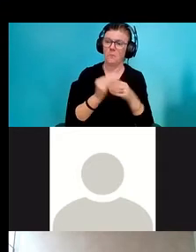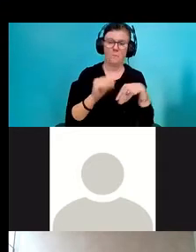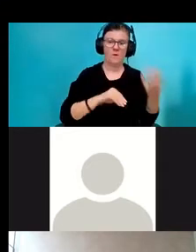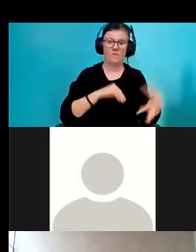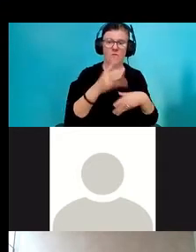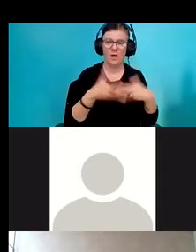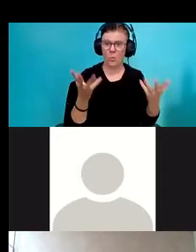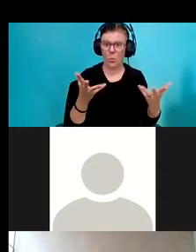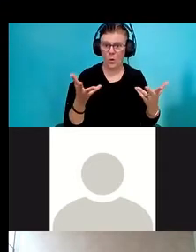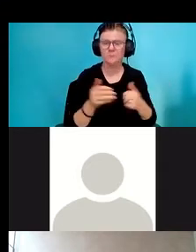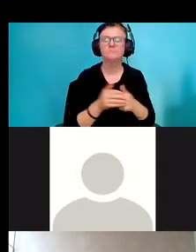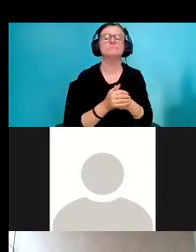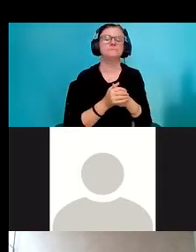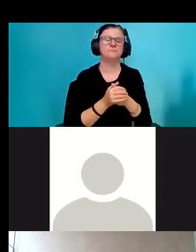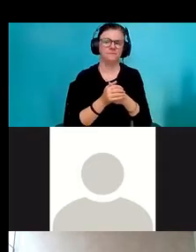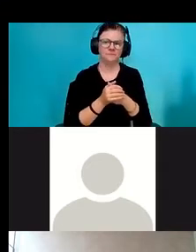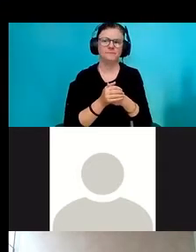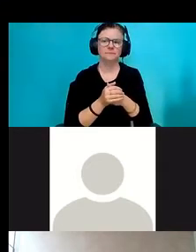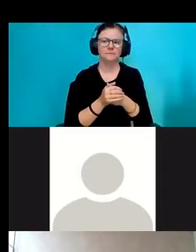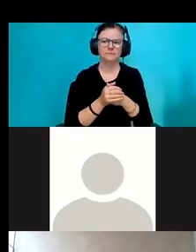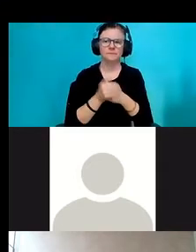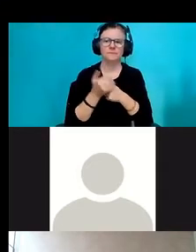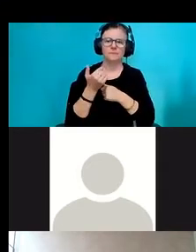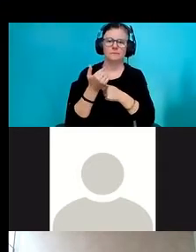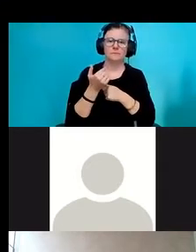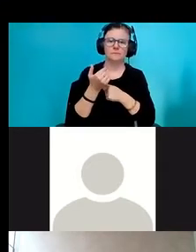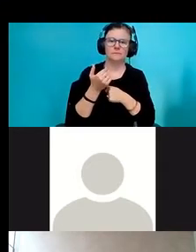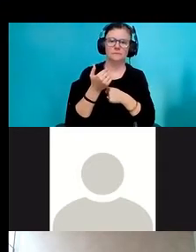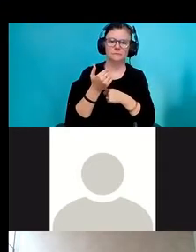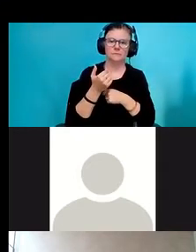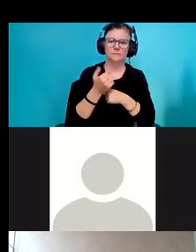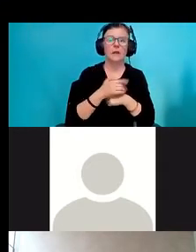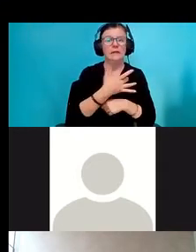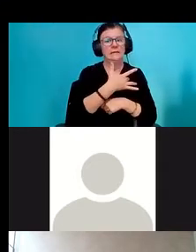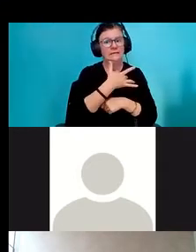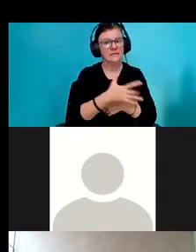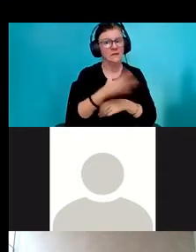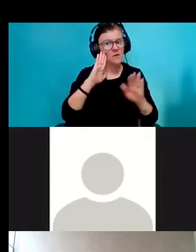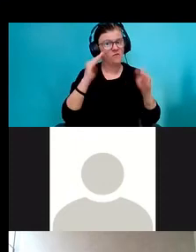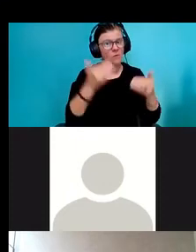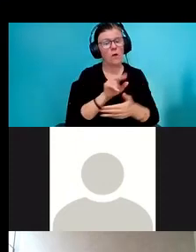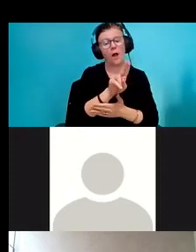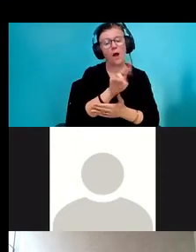"Specific information about the grant's ability to address underserved populations in the community."